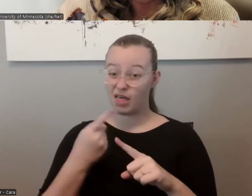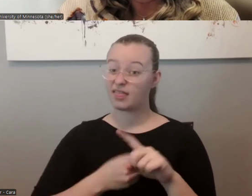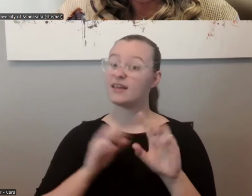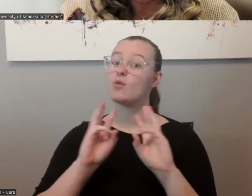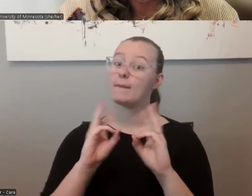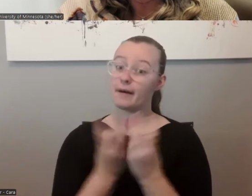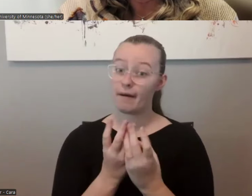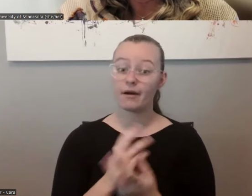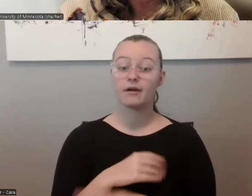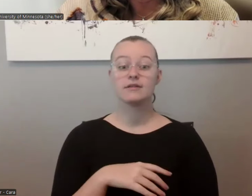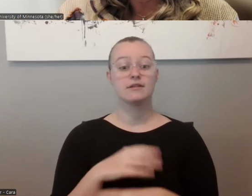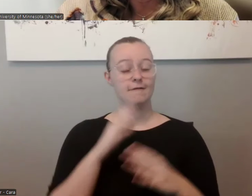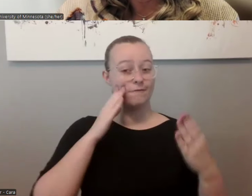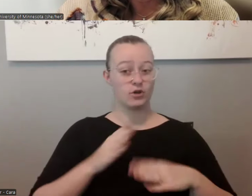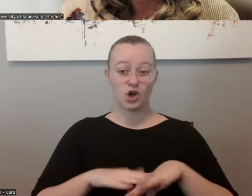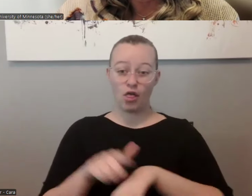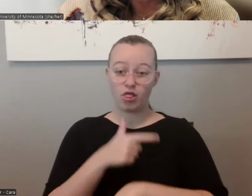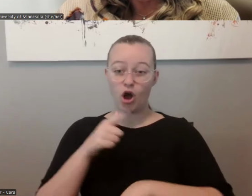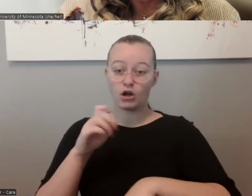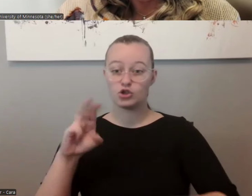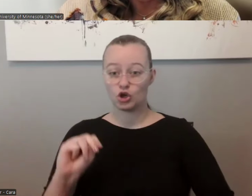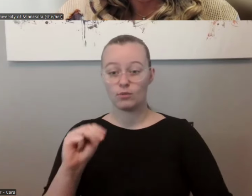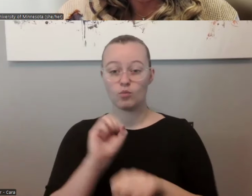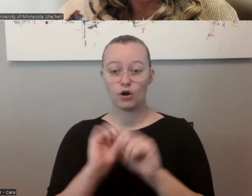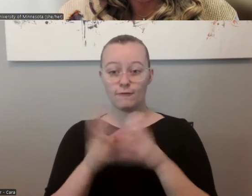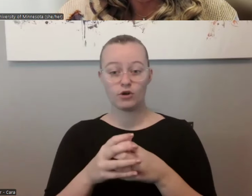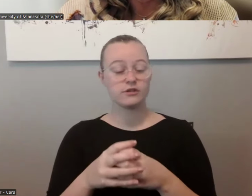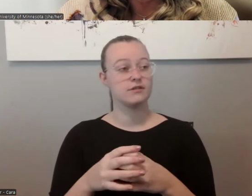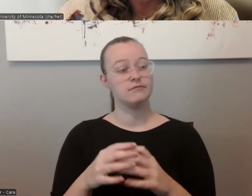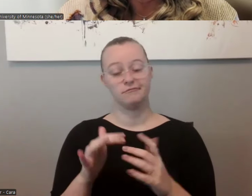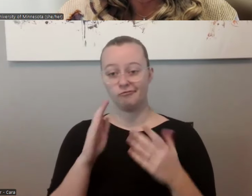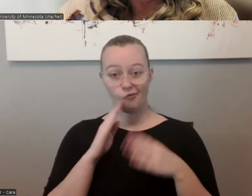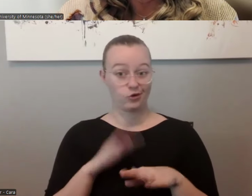a different aspect of the long term care workforce or a different set of strategies